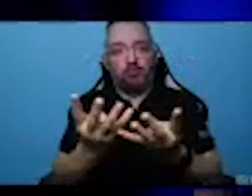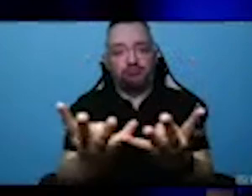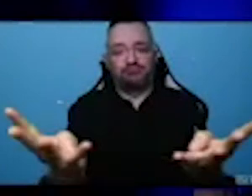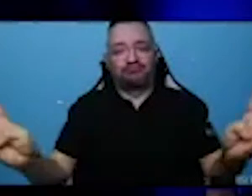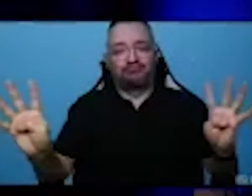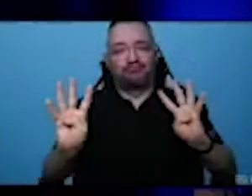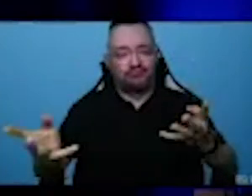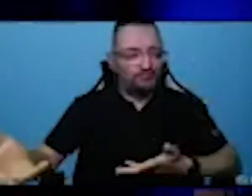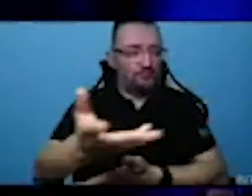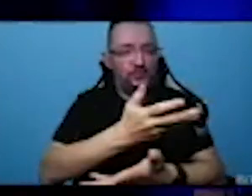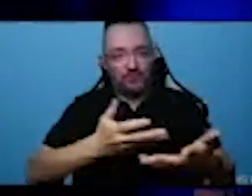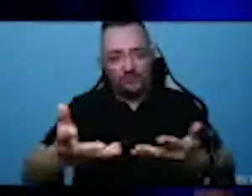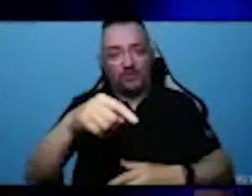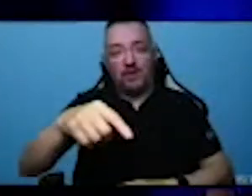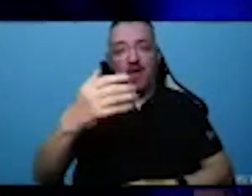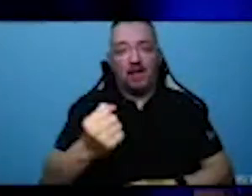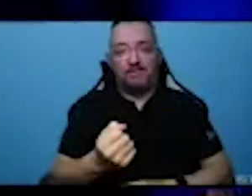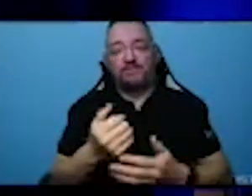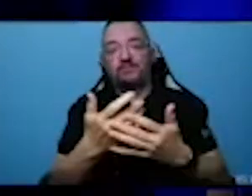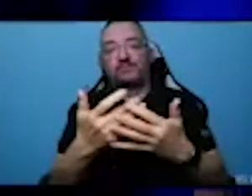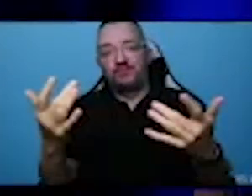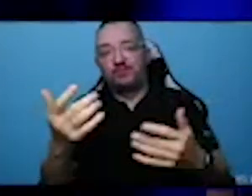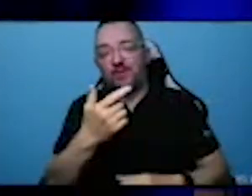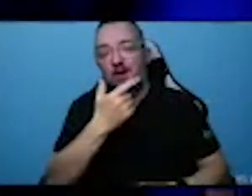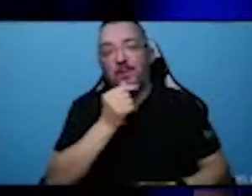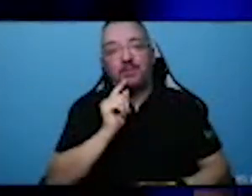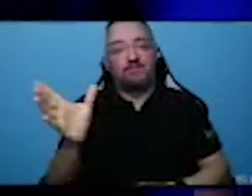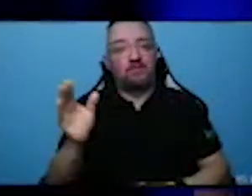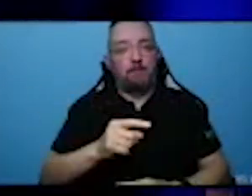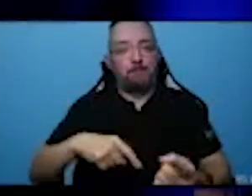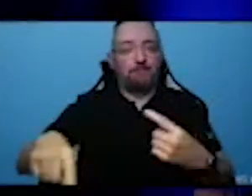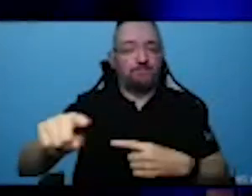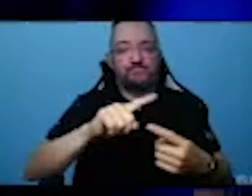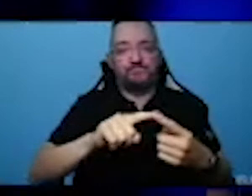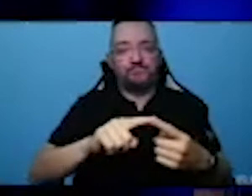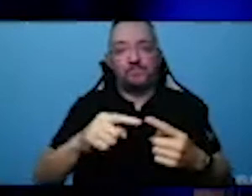of stakeholders from across nations including, um, Taiwan, New Zealand,